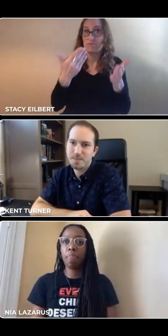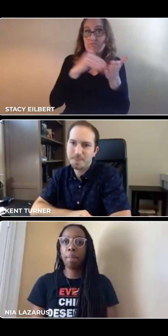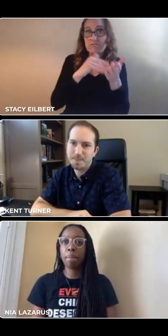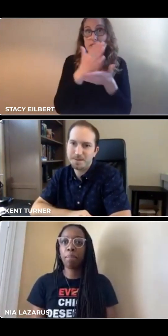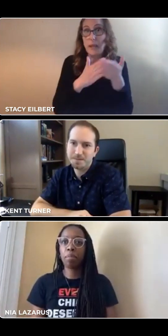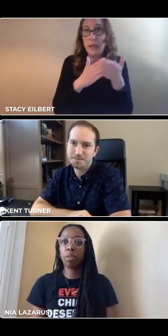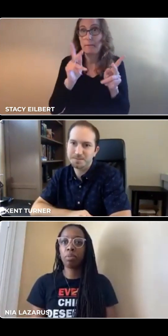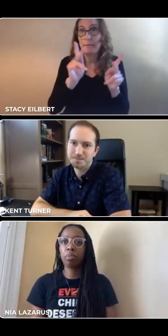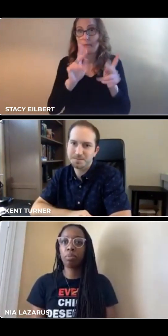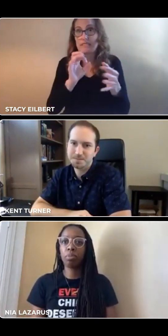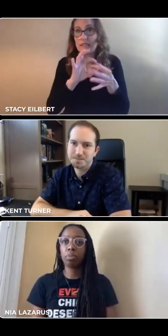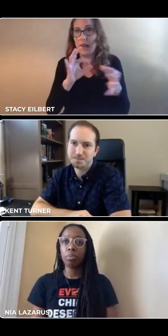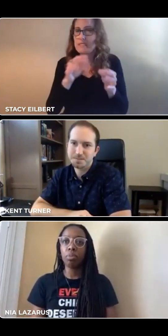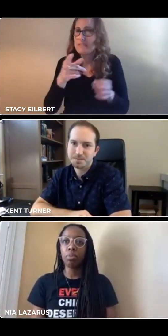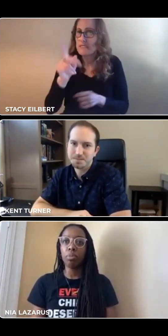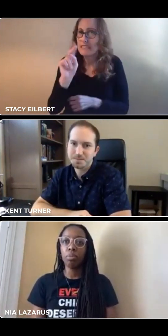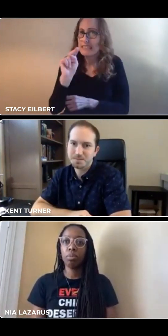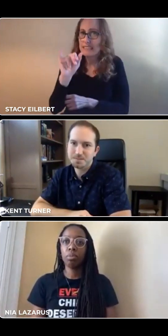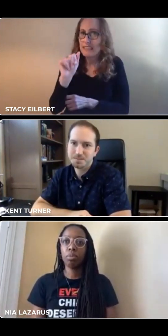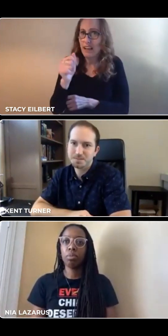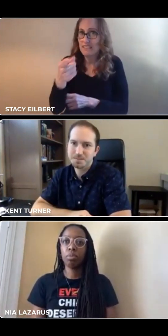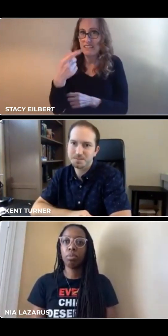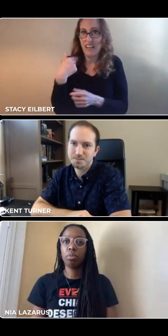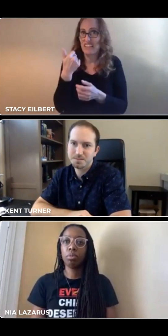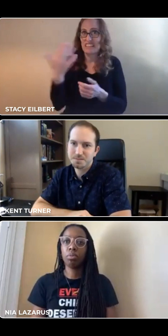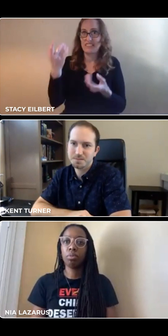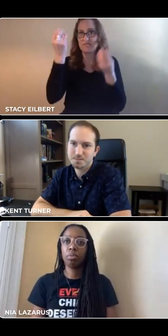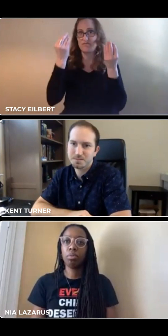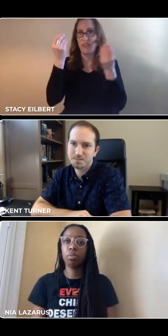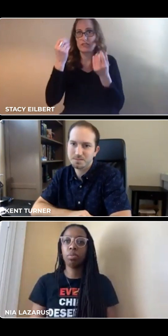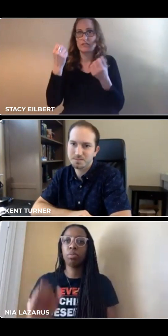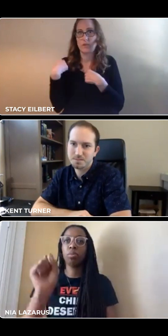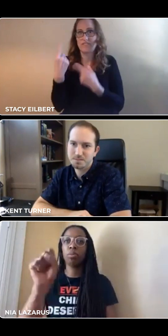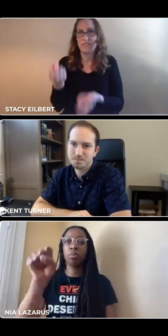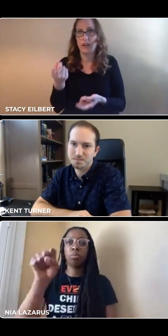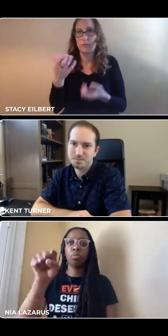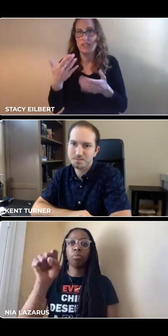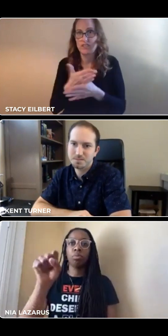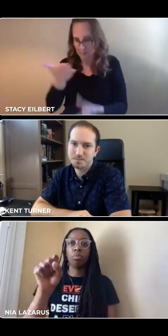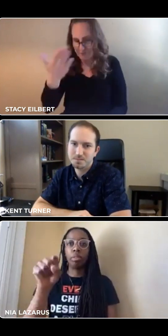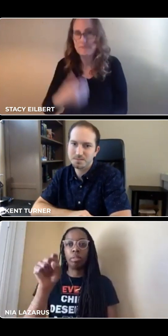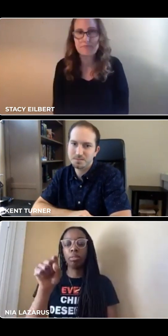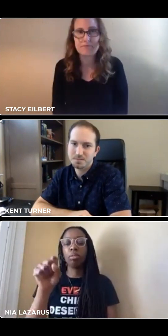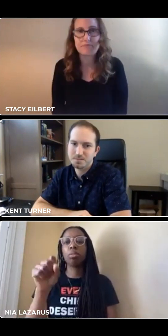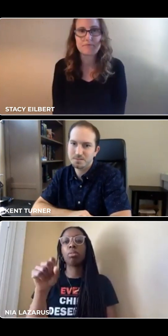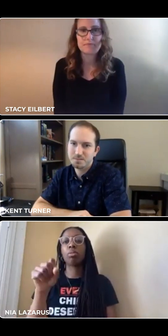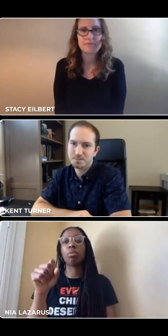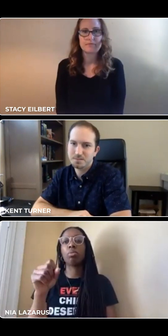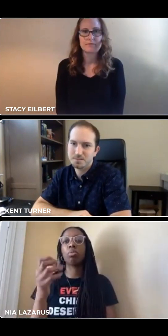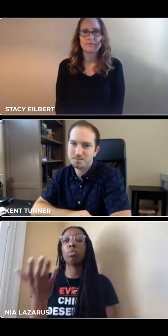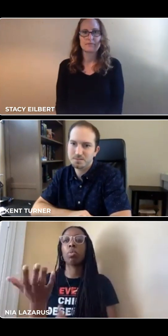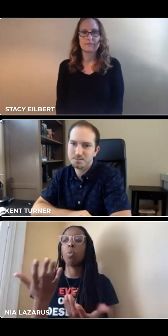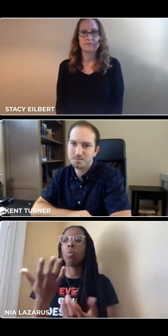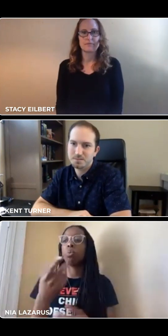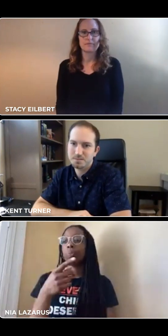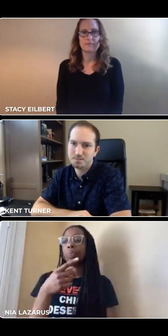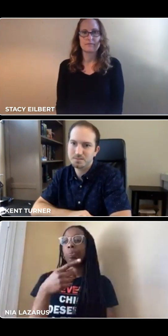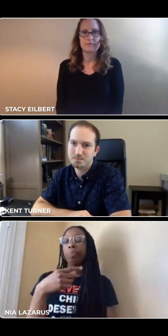Yes, great points. I see some comments popping up in the chat box. But, before we go to those, Nia, can you share your thoughts?